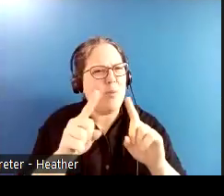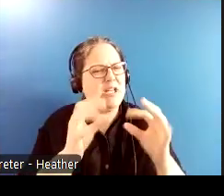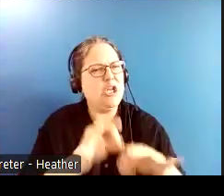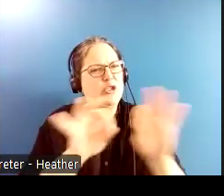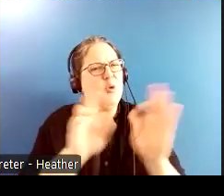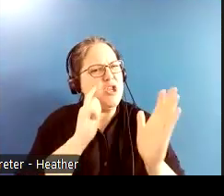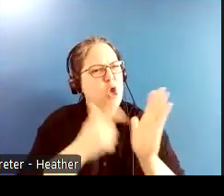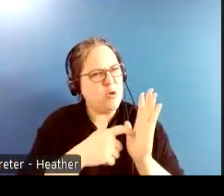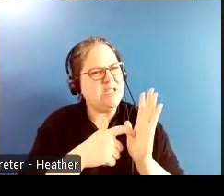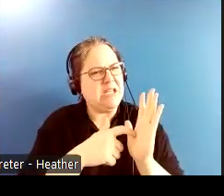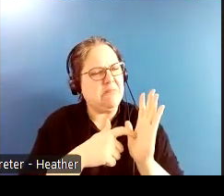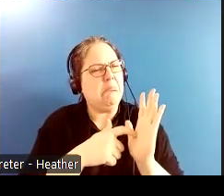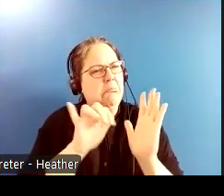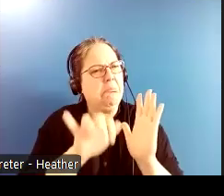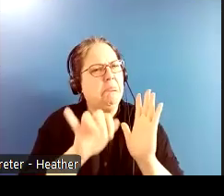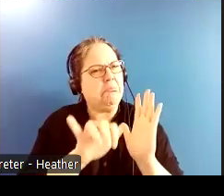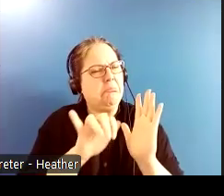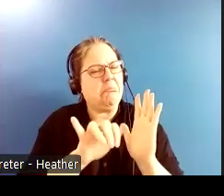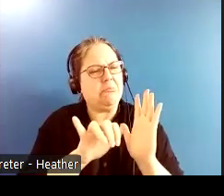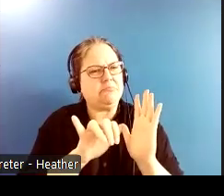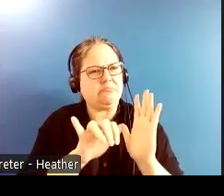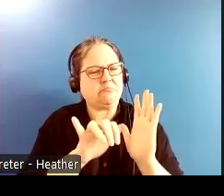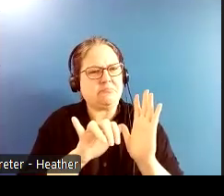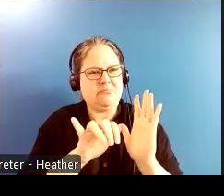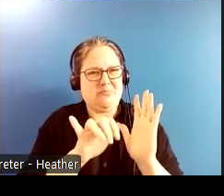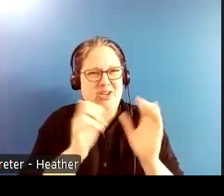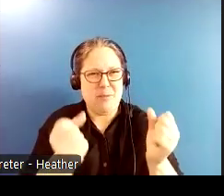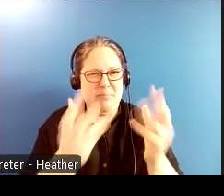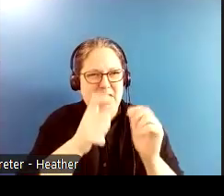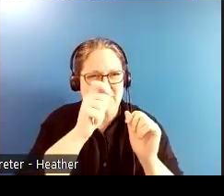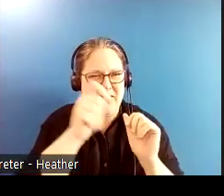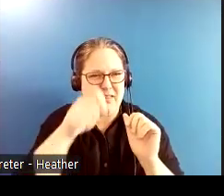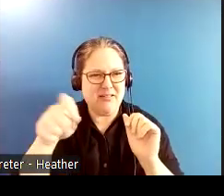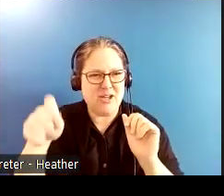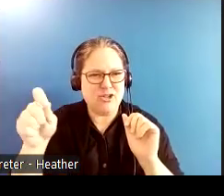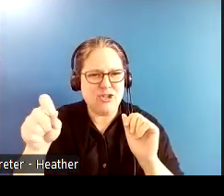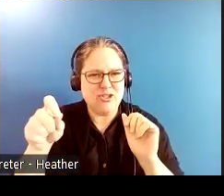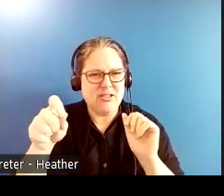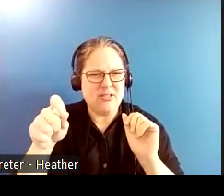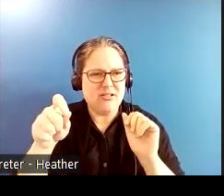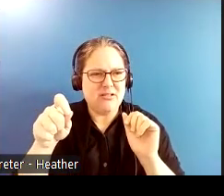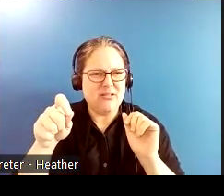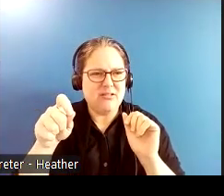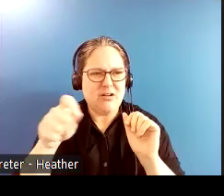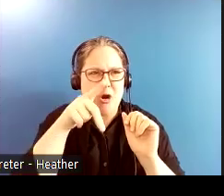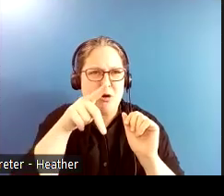that a a disproportionate number of these etches are prime. So this is one of the first examples of